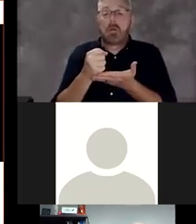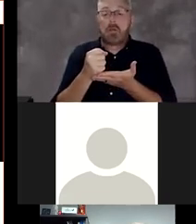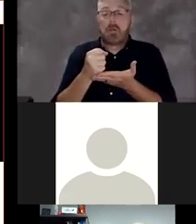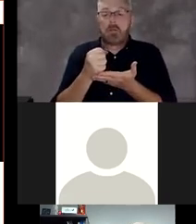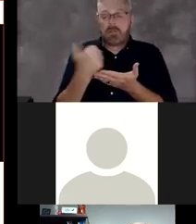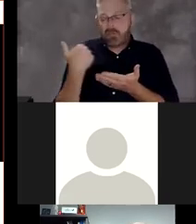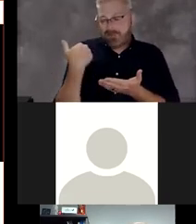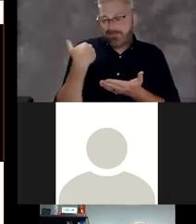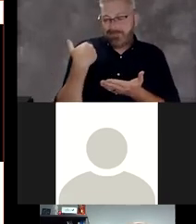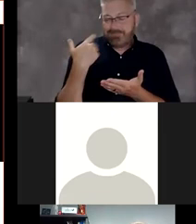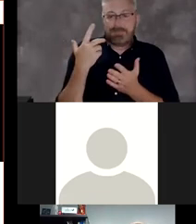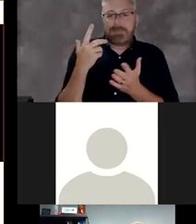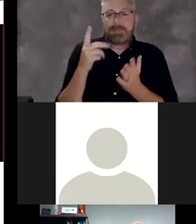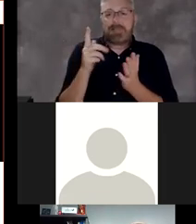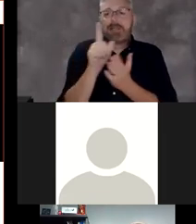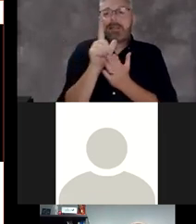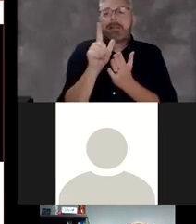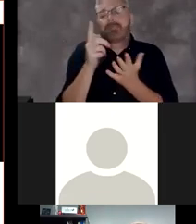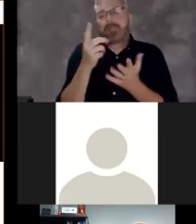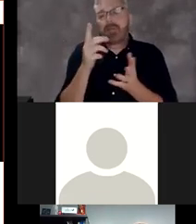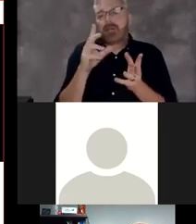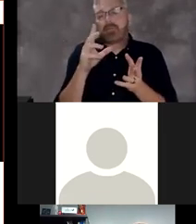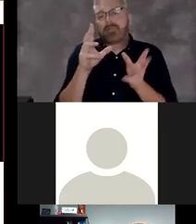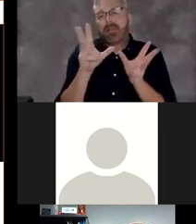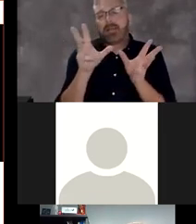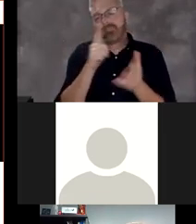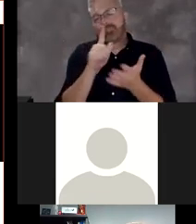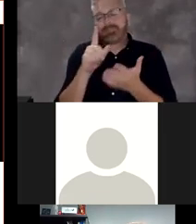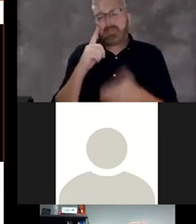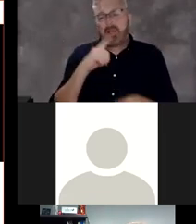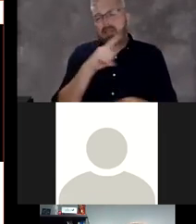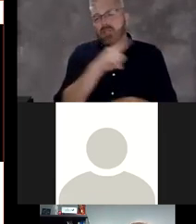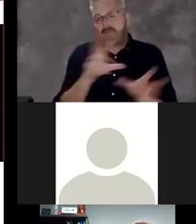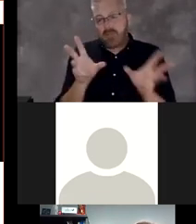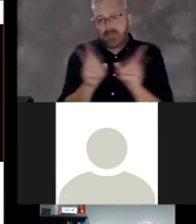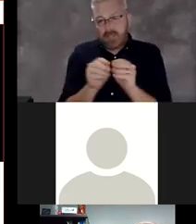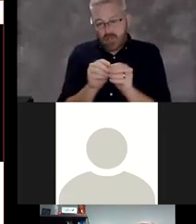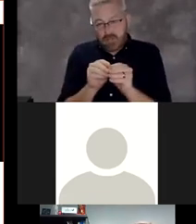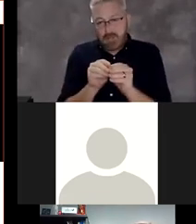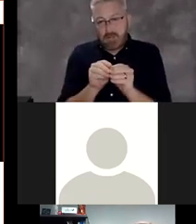LEGISLATIVE SESSION. SO IGNORE EVERYTHING THAT I JUST